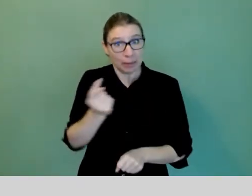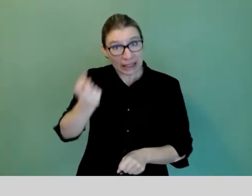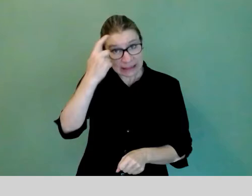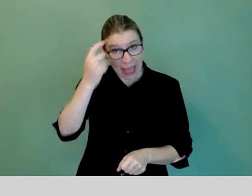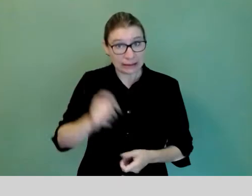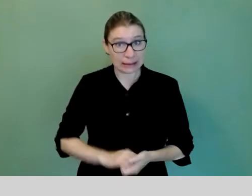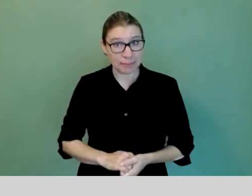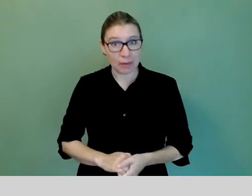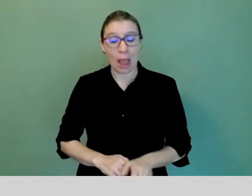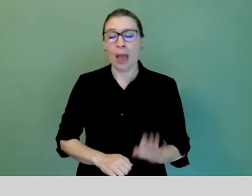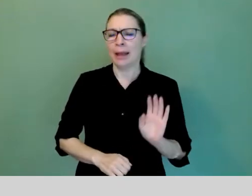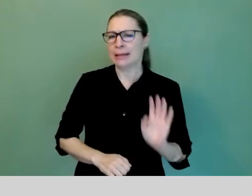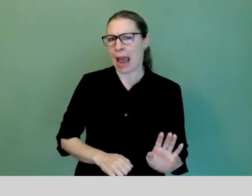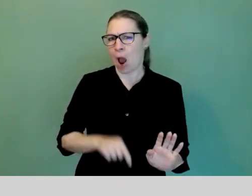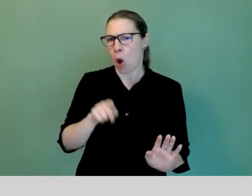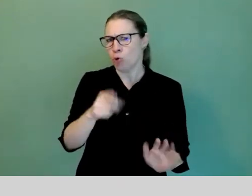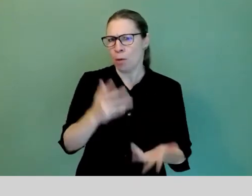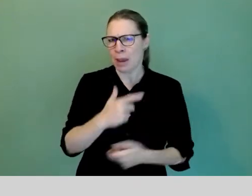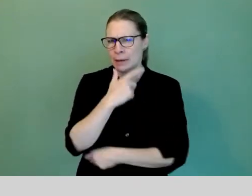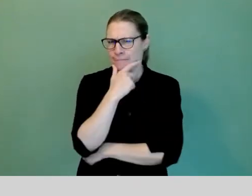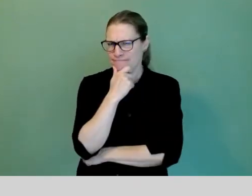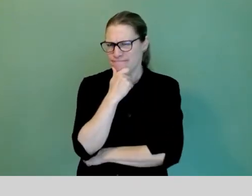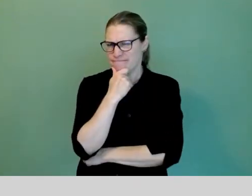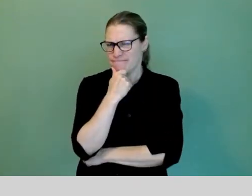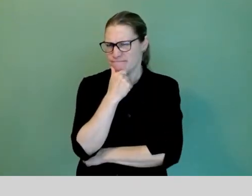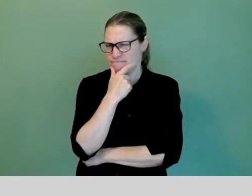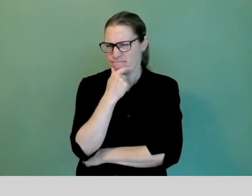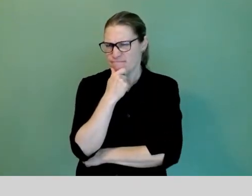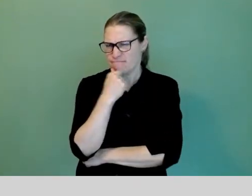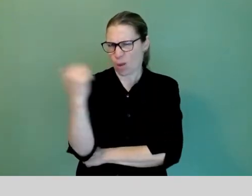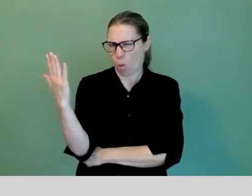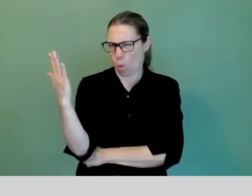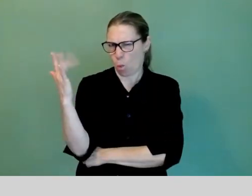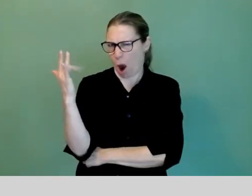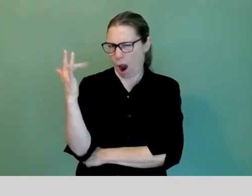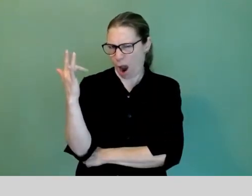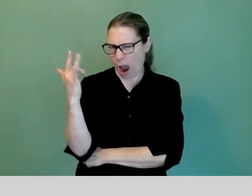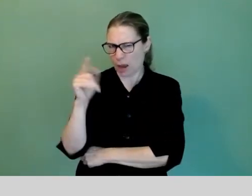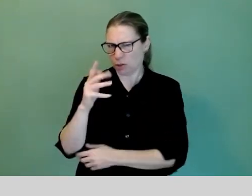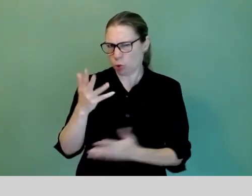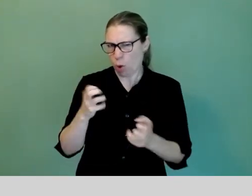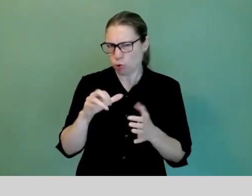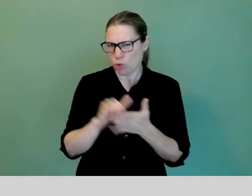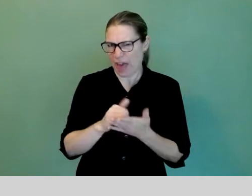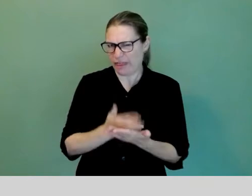Now, you may be sitting there wondering, "Why would I want to do this thing?"